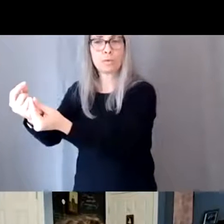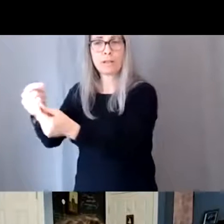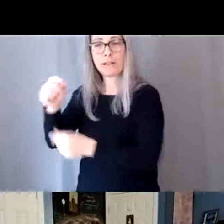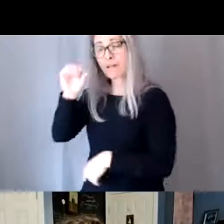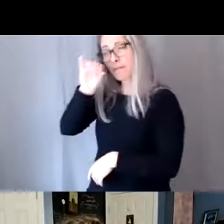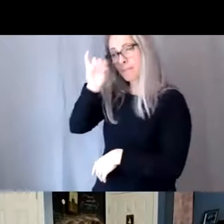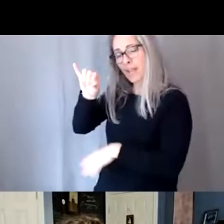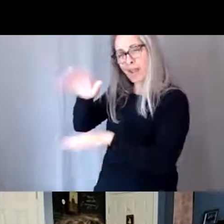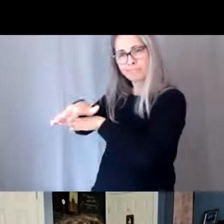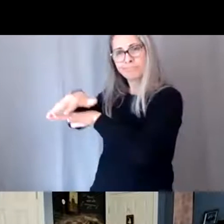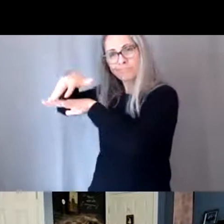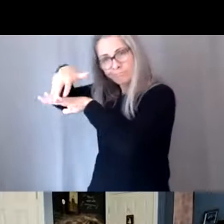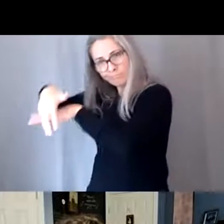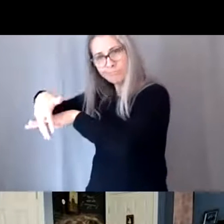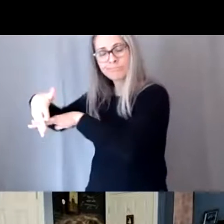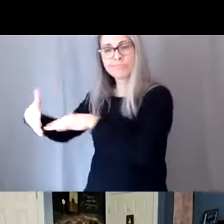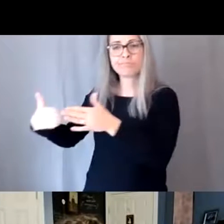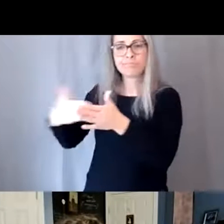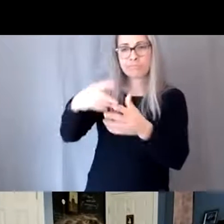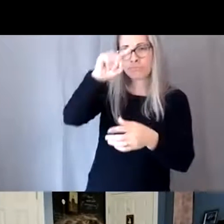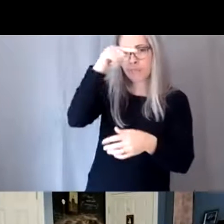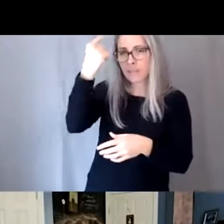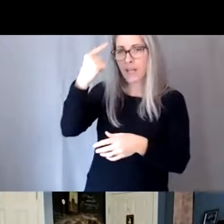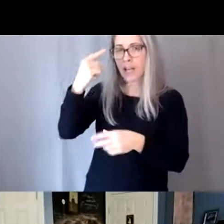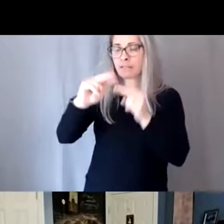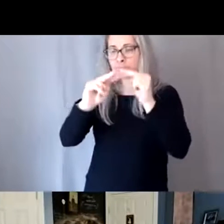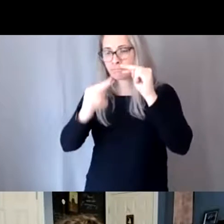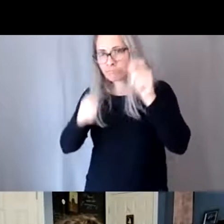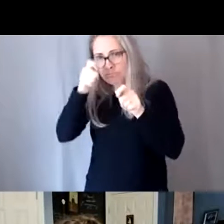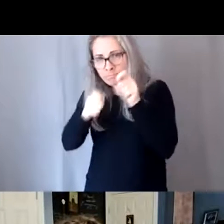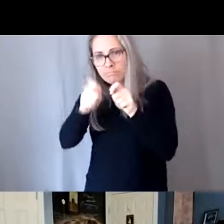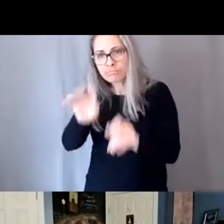rooted in anti-blackness eugenics misogyny colonialism